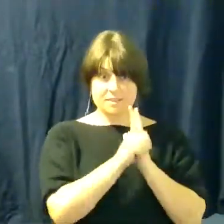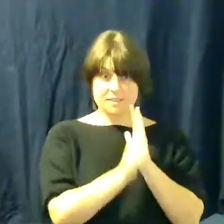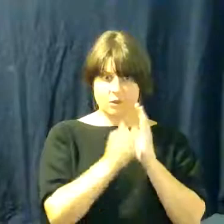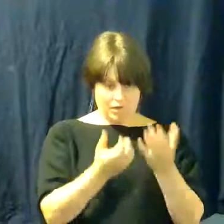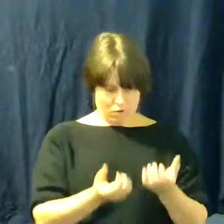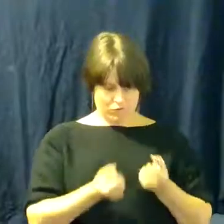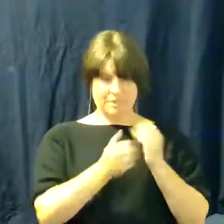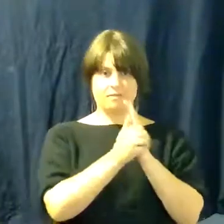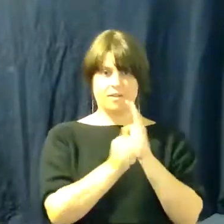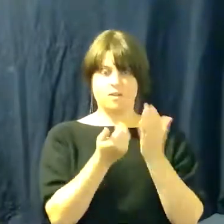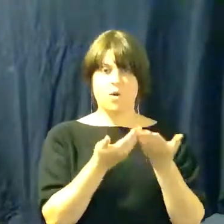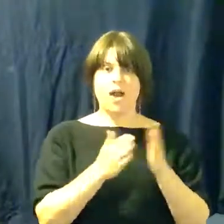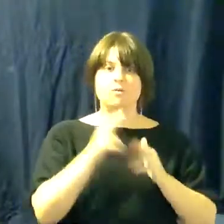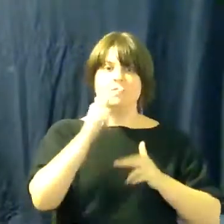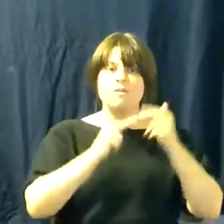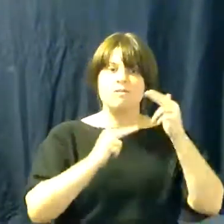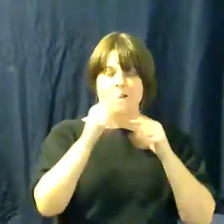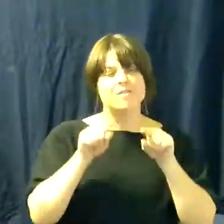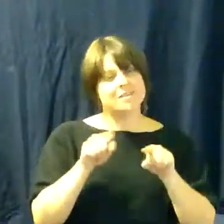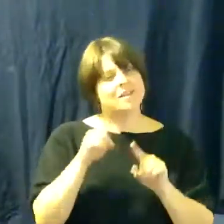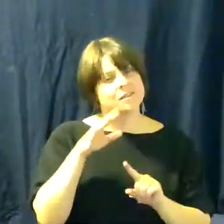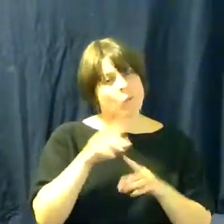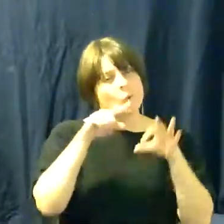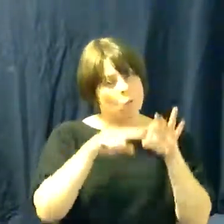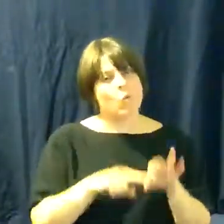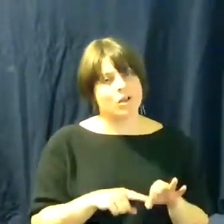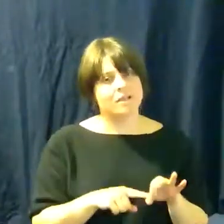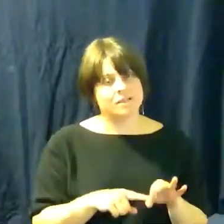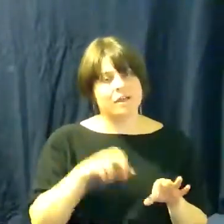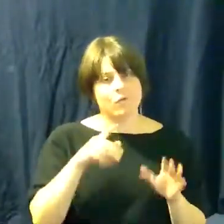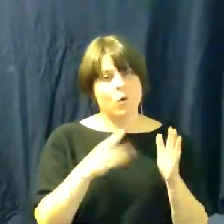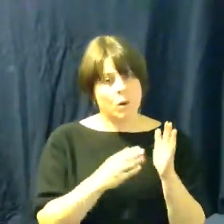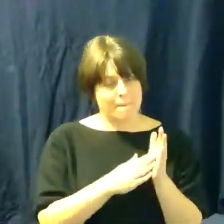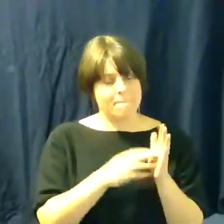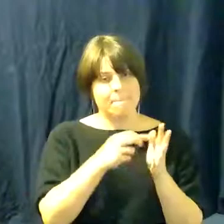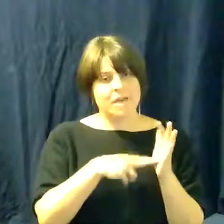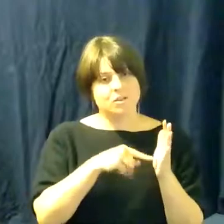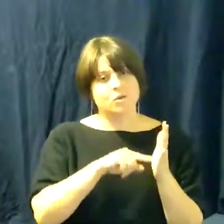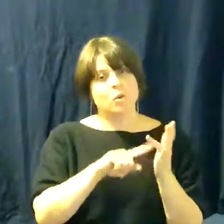are asking you, and how to develop our receive ing skills because that's one of the key qualities of a mentor